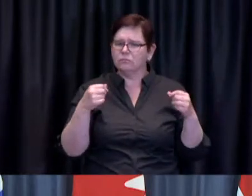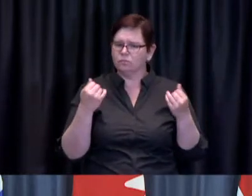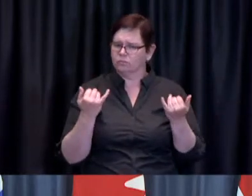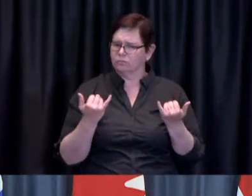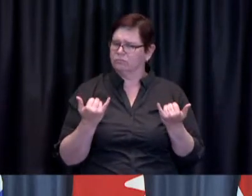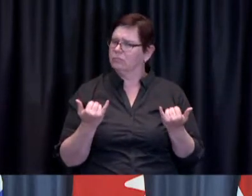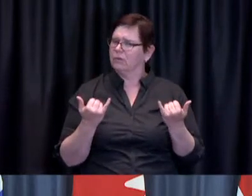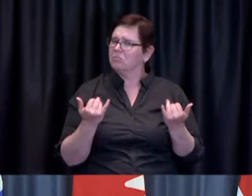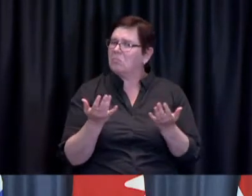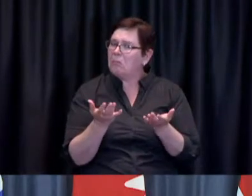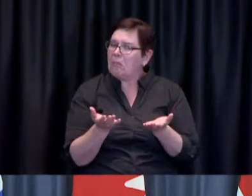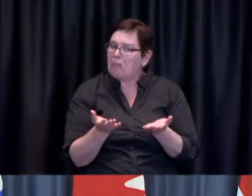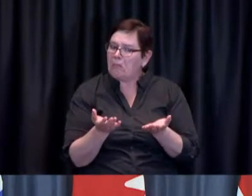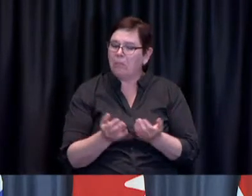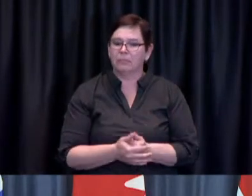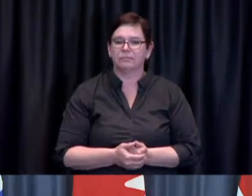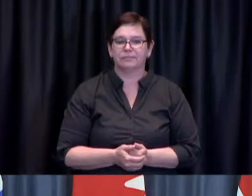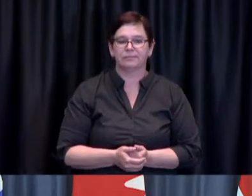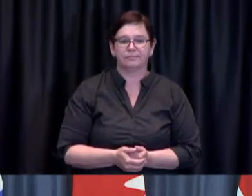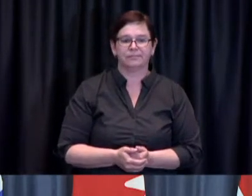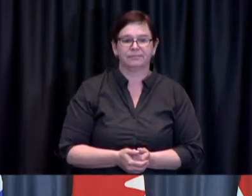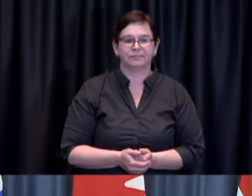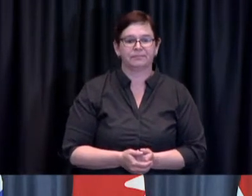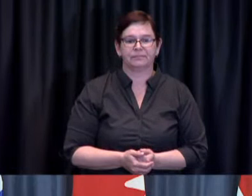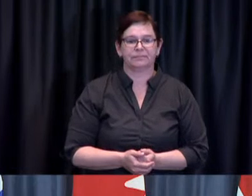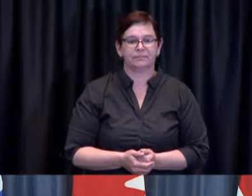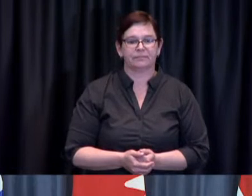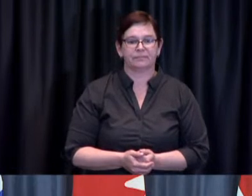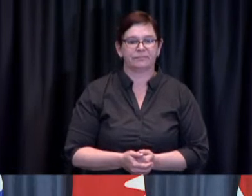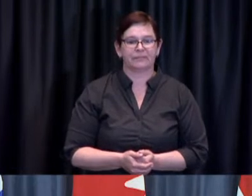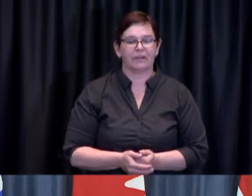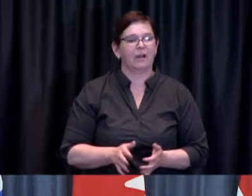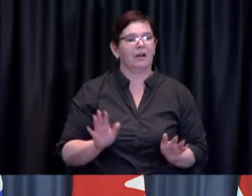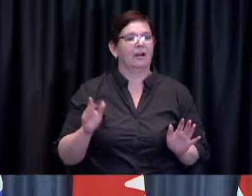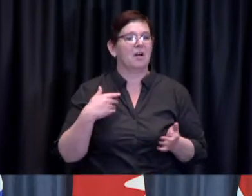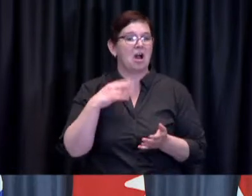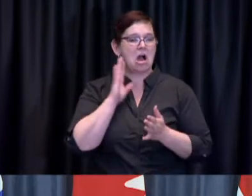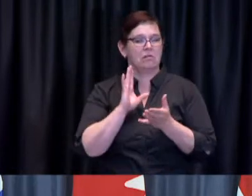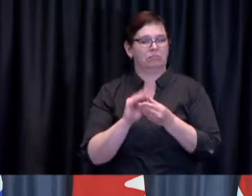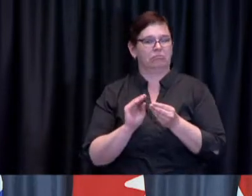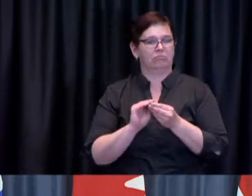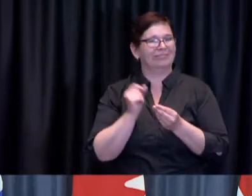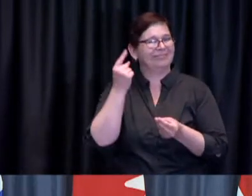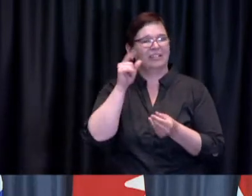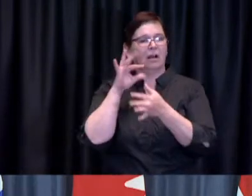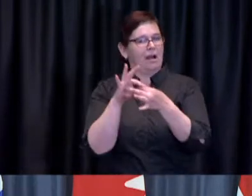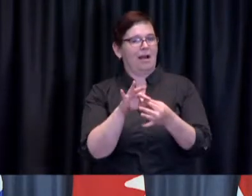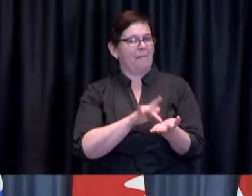I will offer an obviously non-medical opinion in this regard and just say that I believe that the